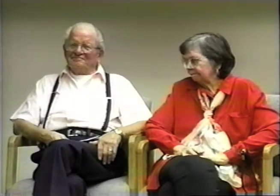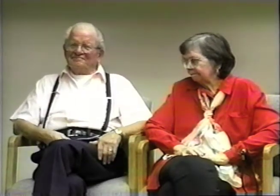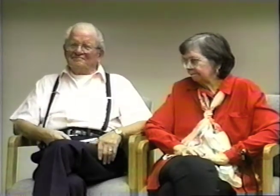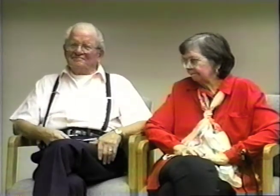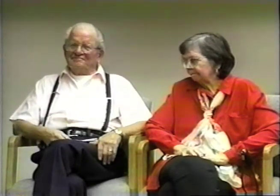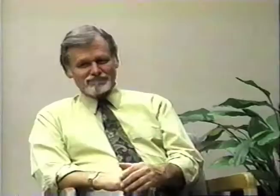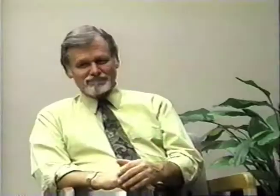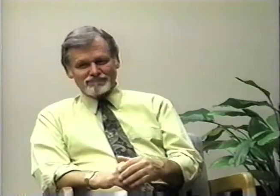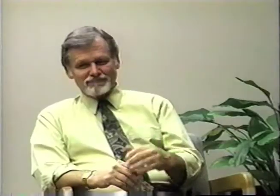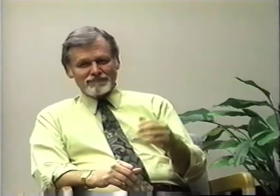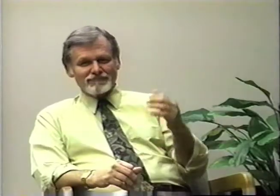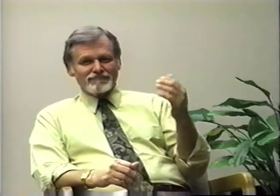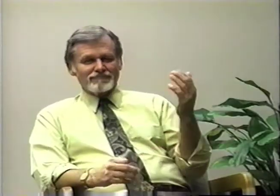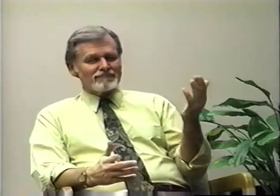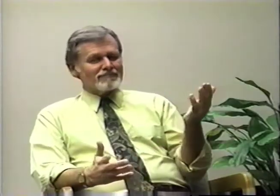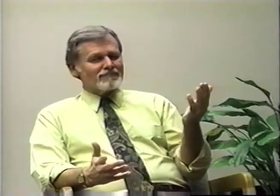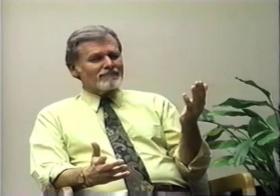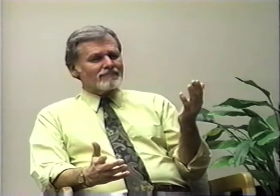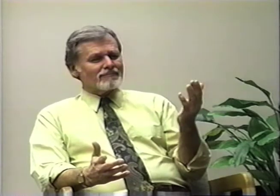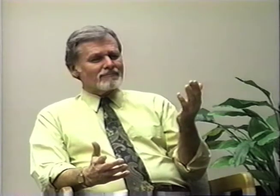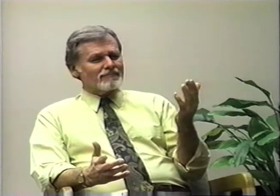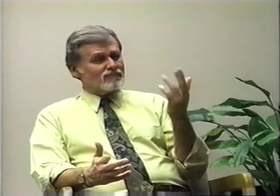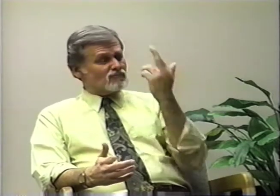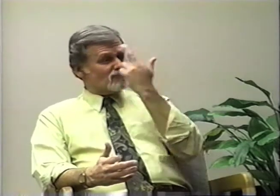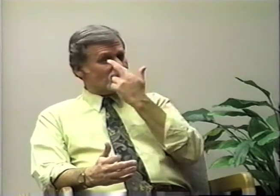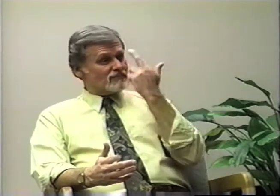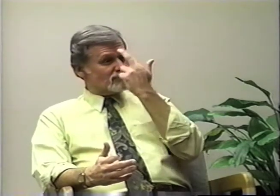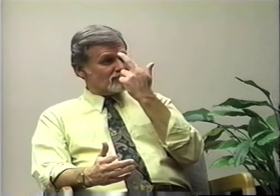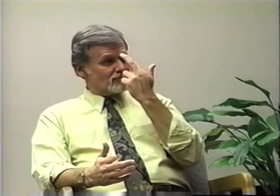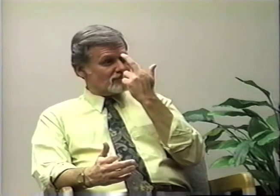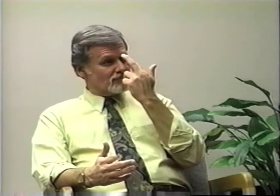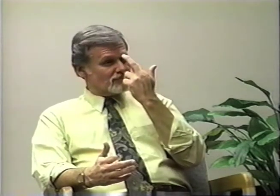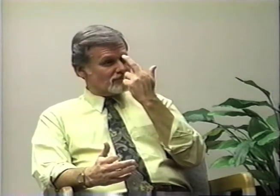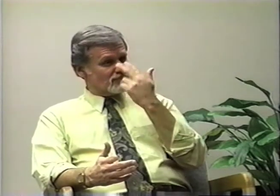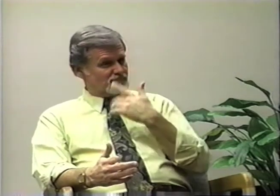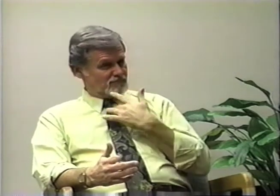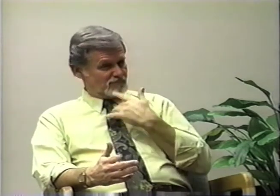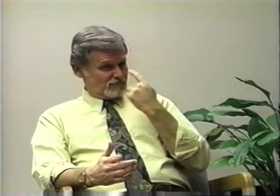Why do you think that is?